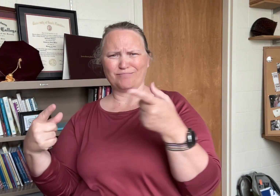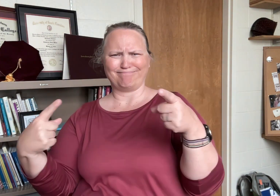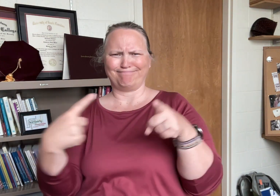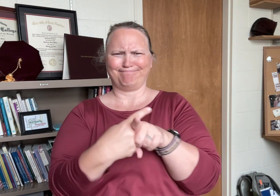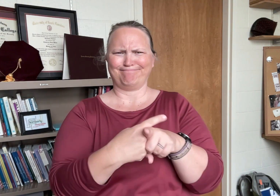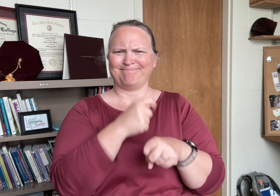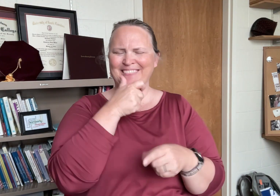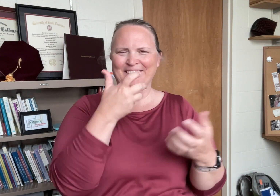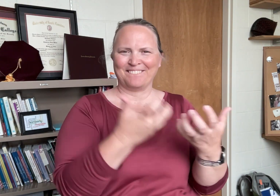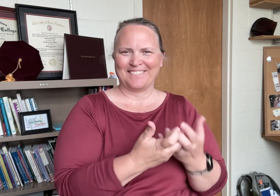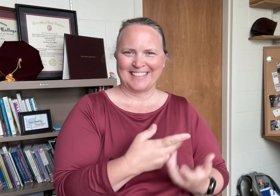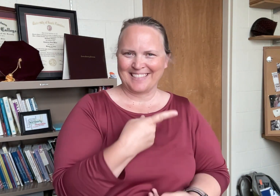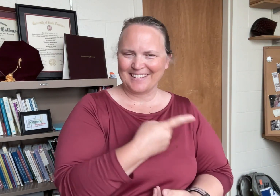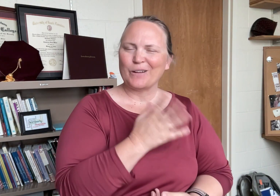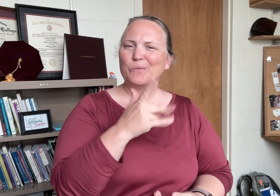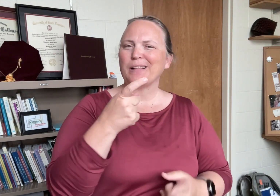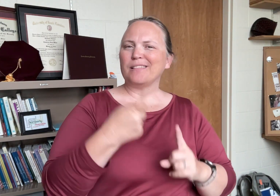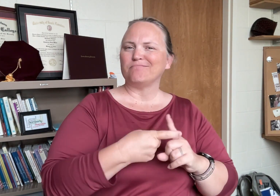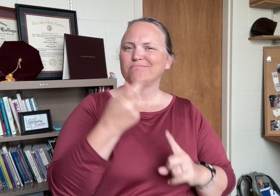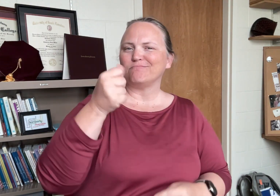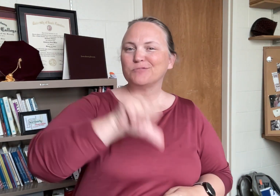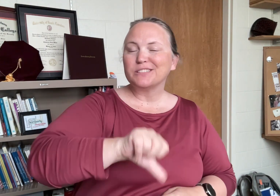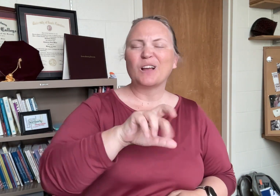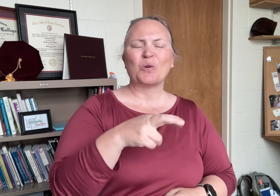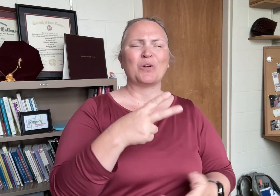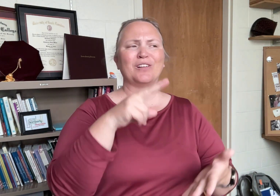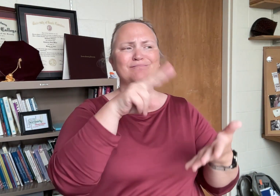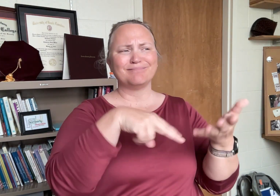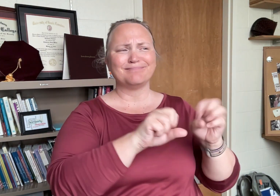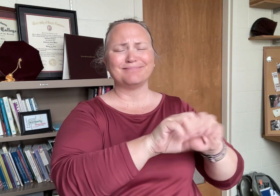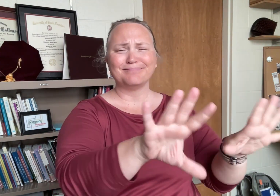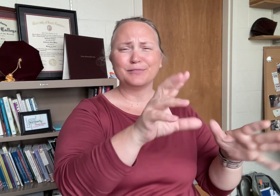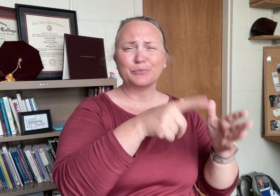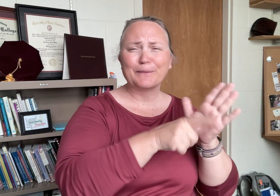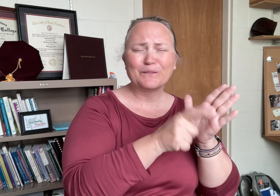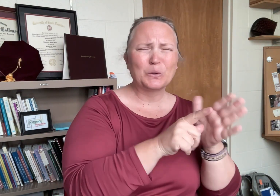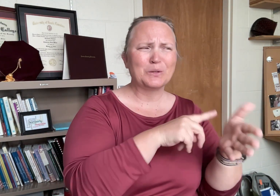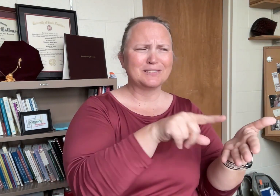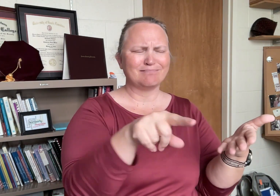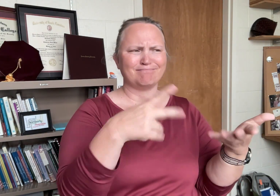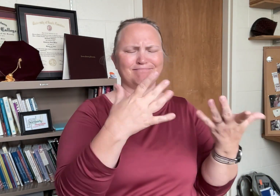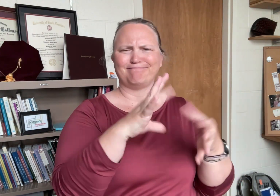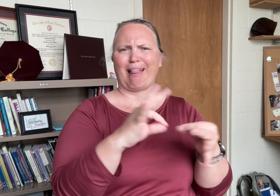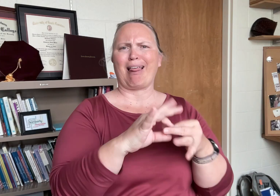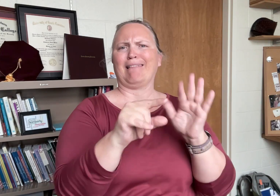fit for that journal and it's likely to cause an automatic rejection. Or if they do send it out to reviewers, there'll probably be